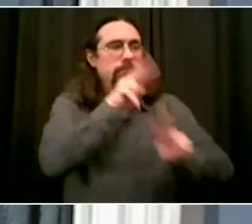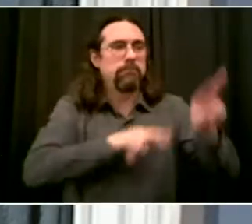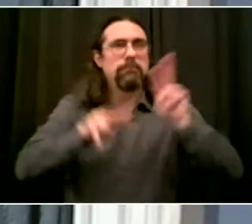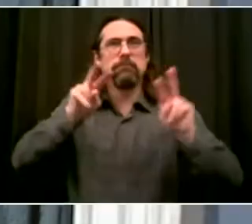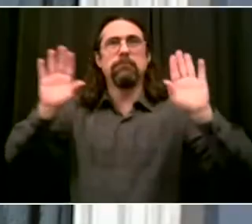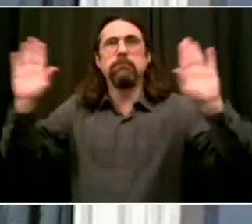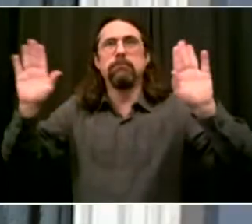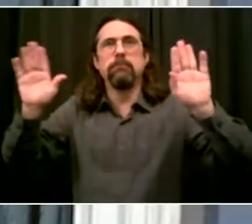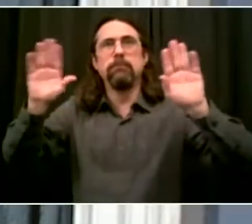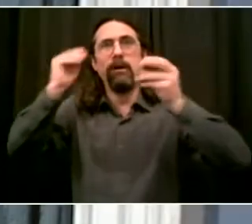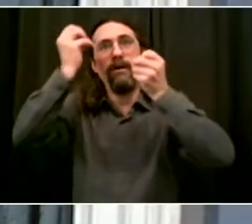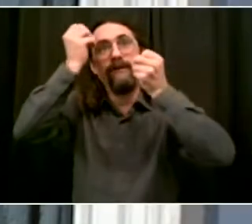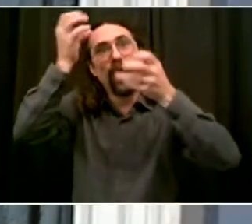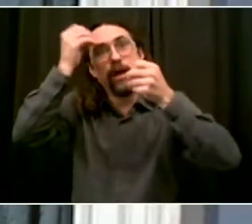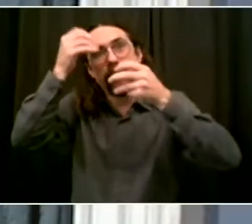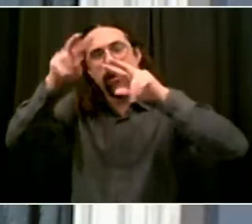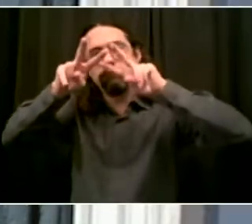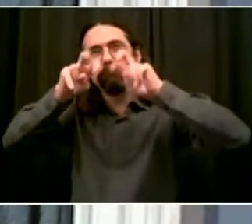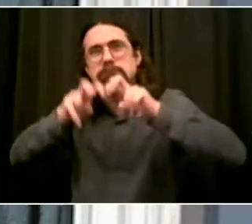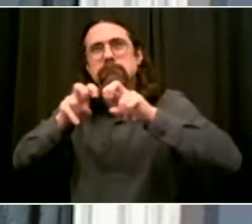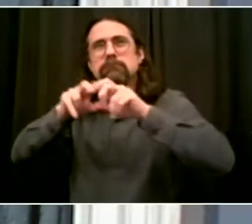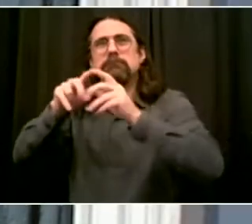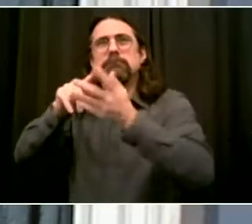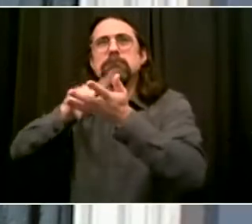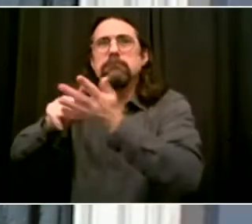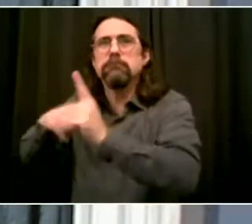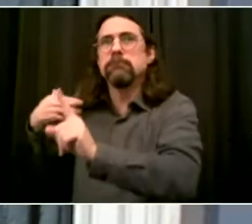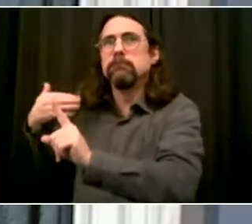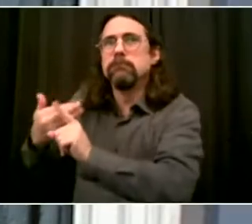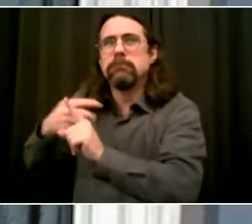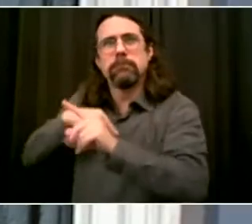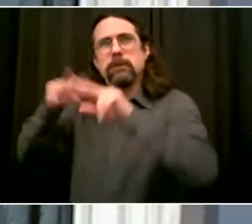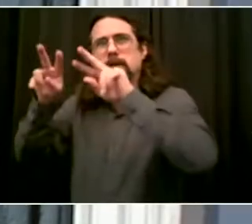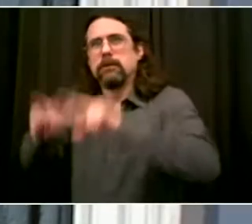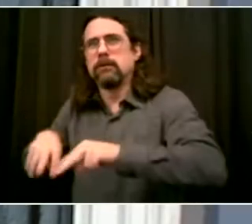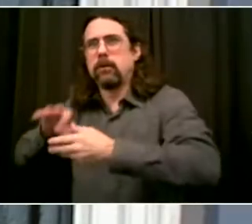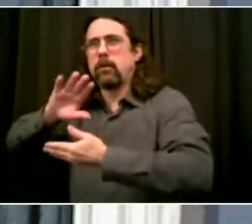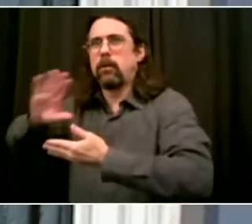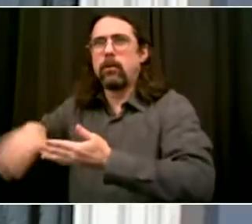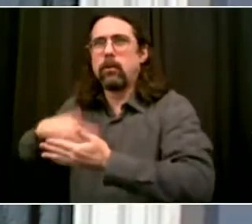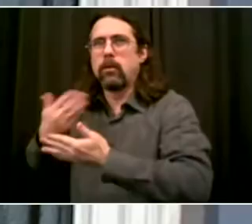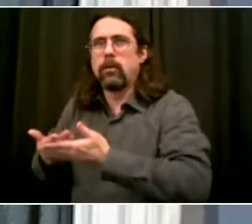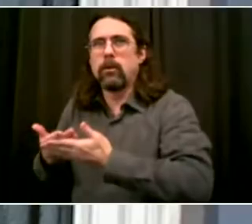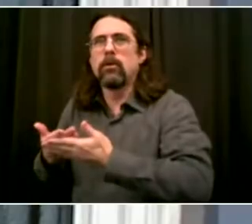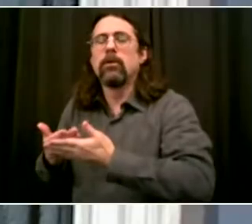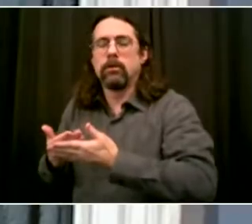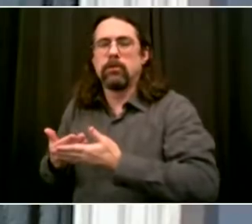WHAT THE COMPANIES HAVE SHARED